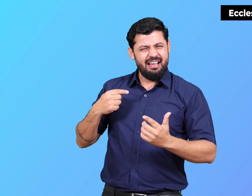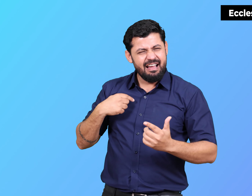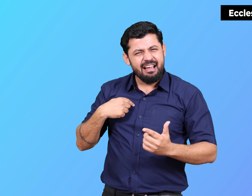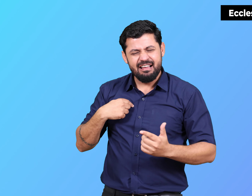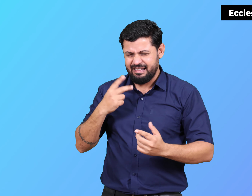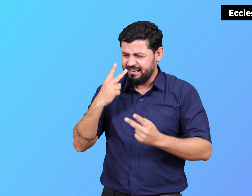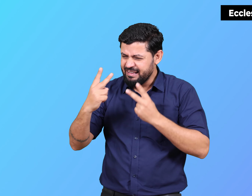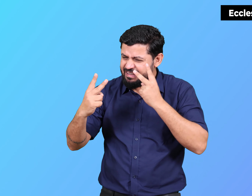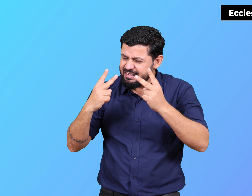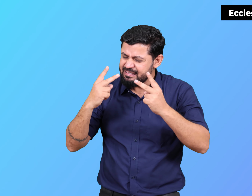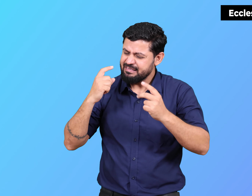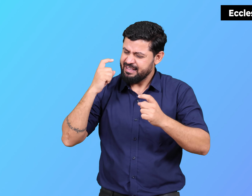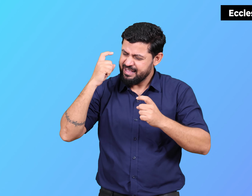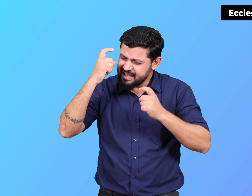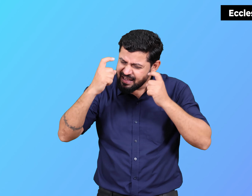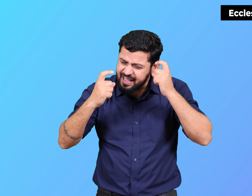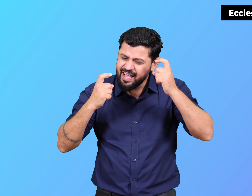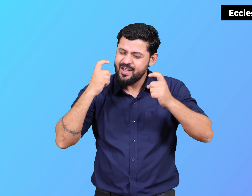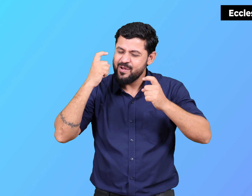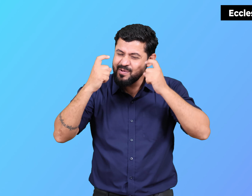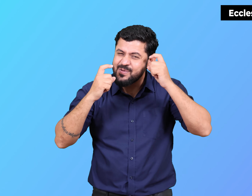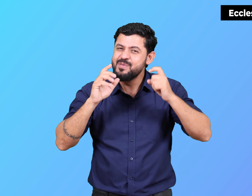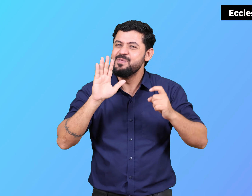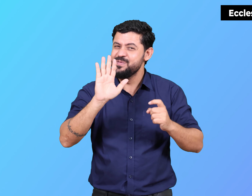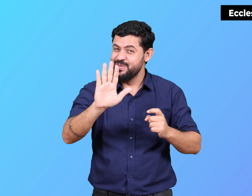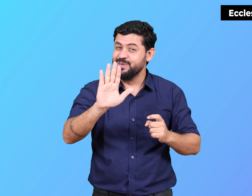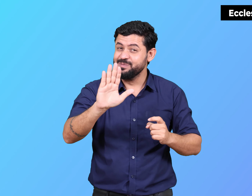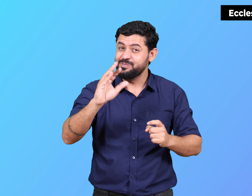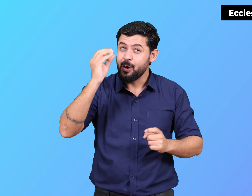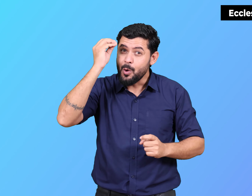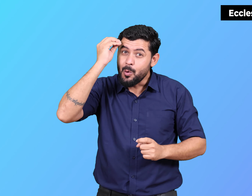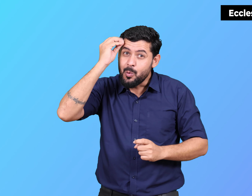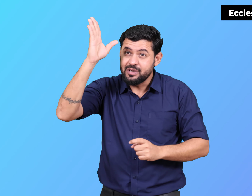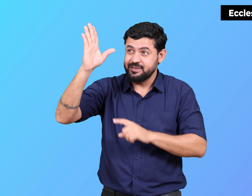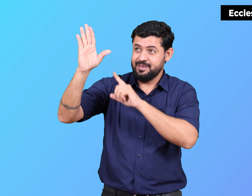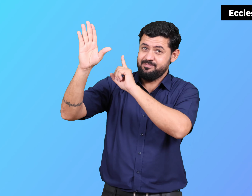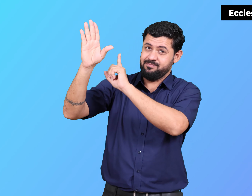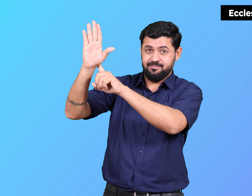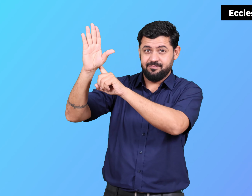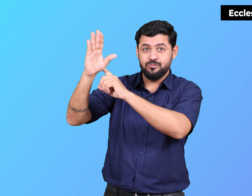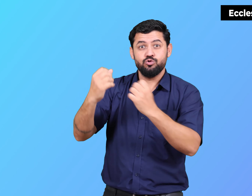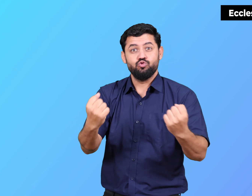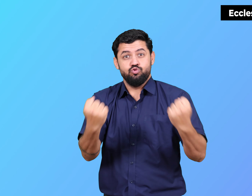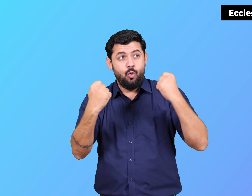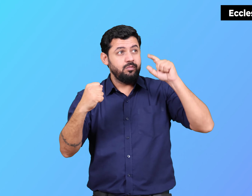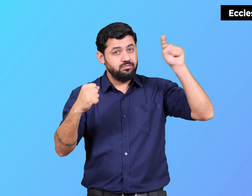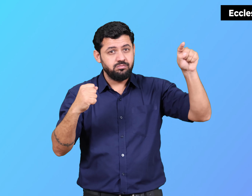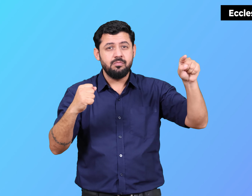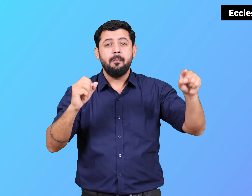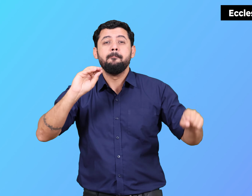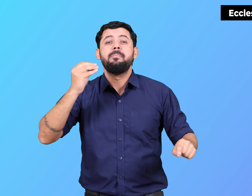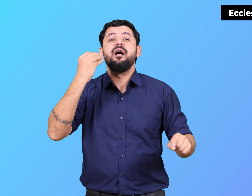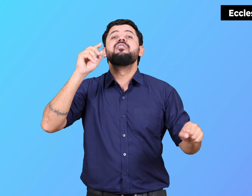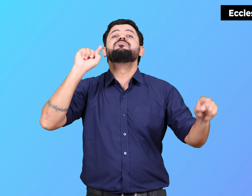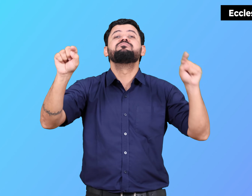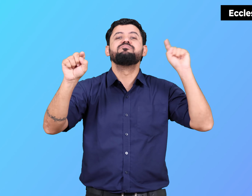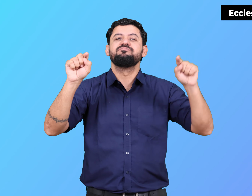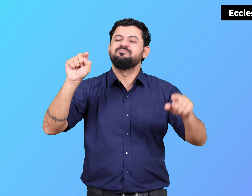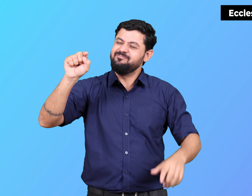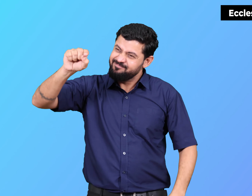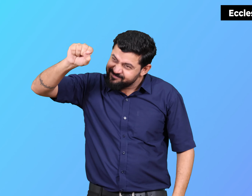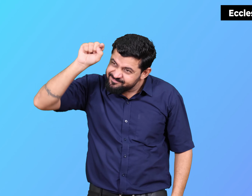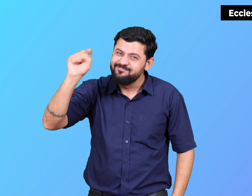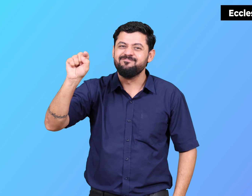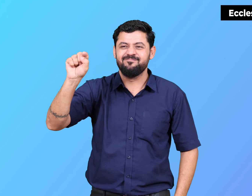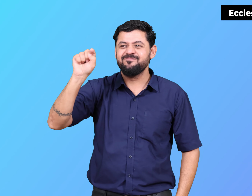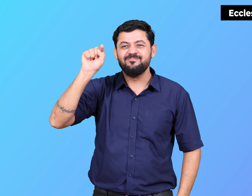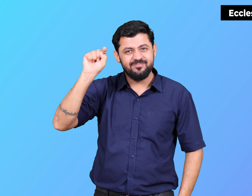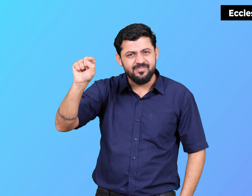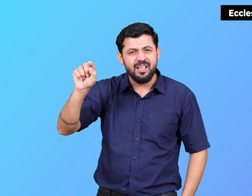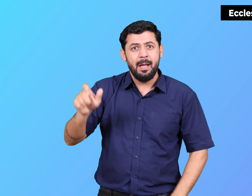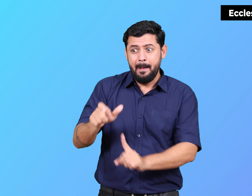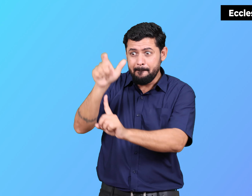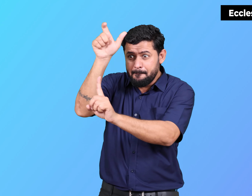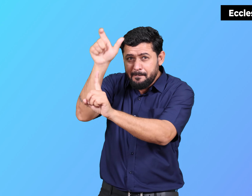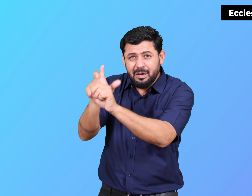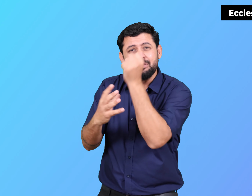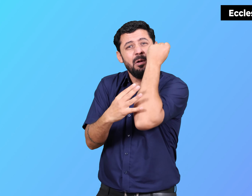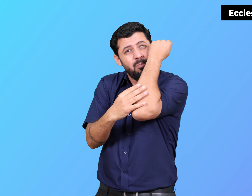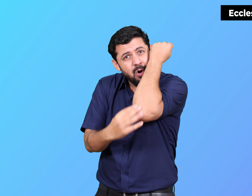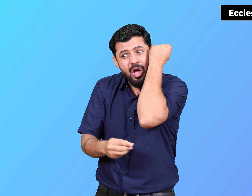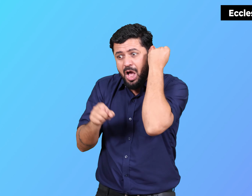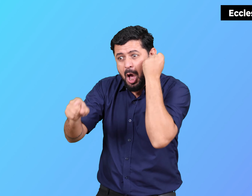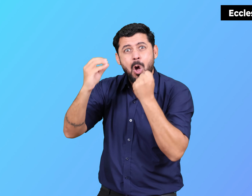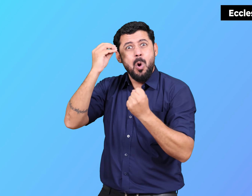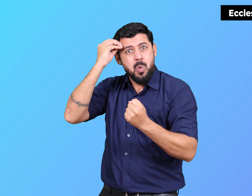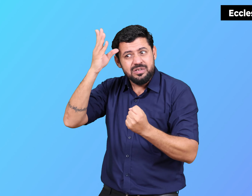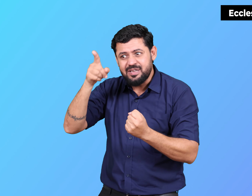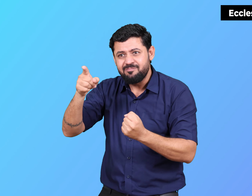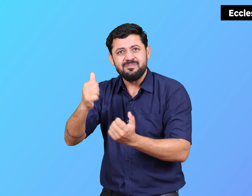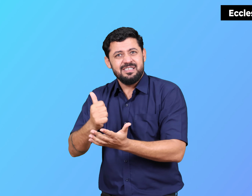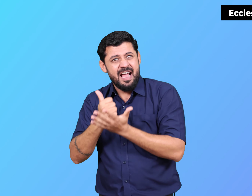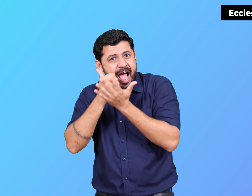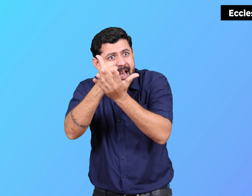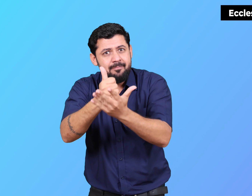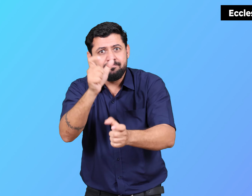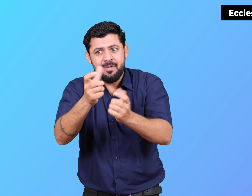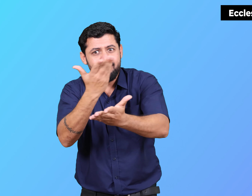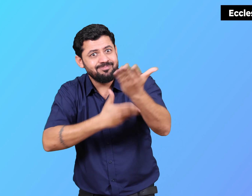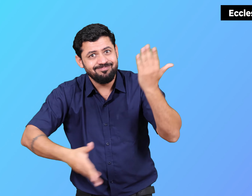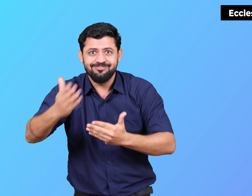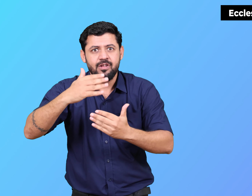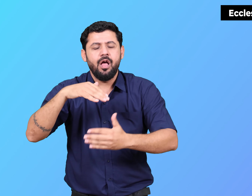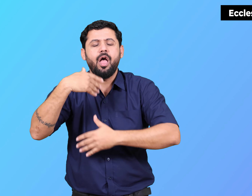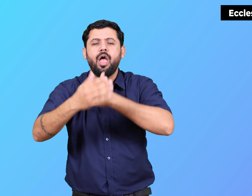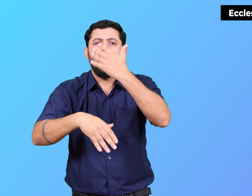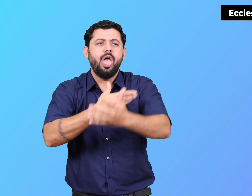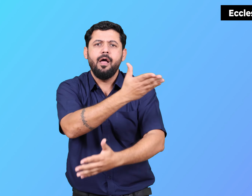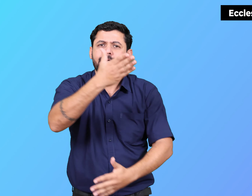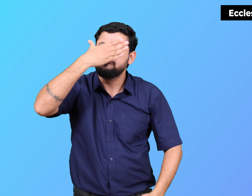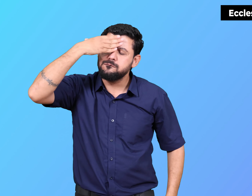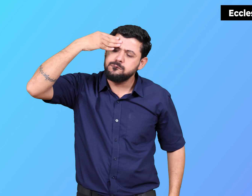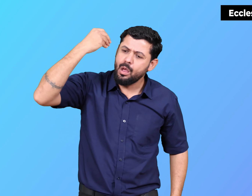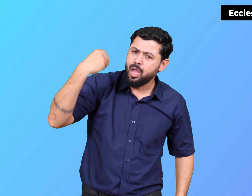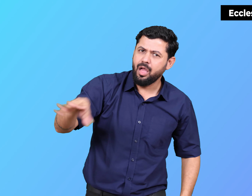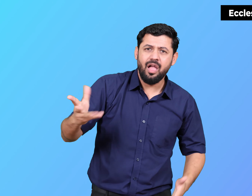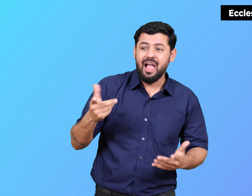But I still say that wisdom is better than strength. They forgot about the poor man’s wisdom,